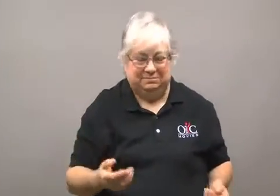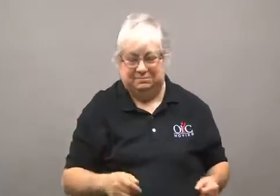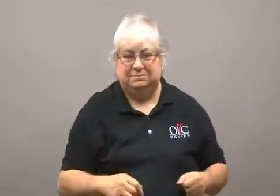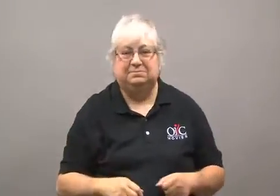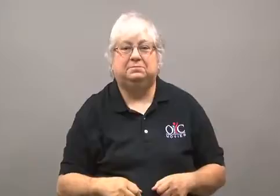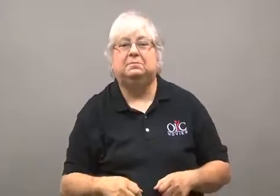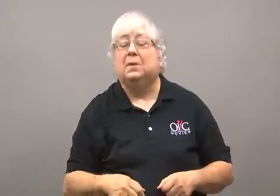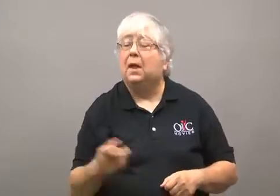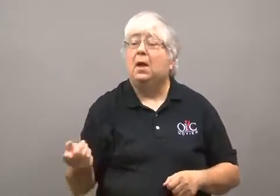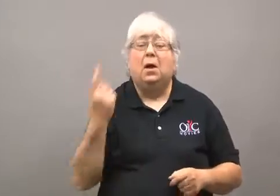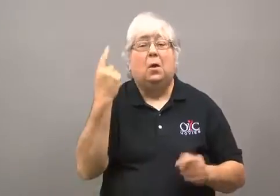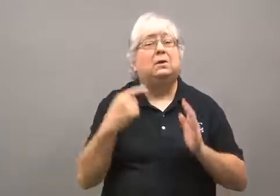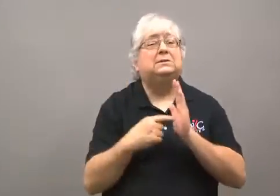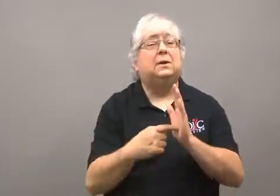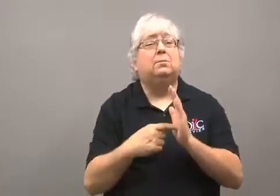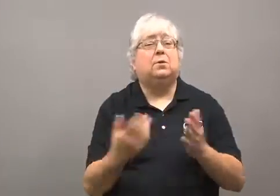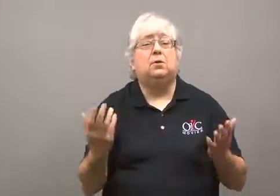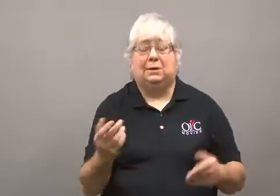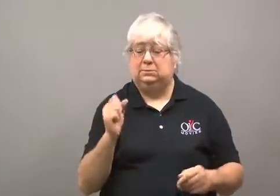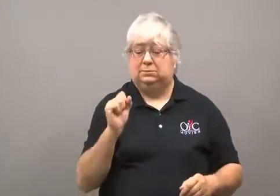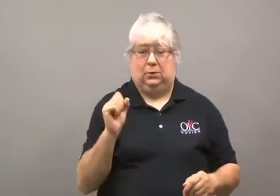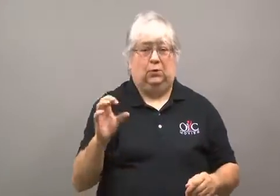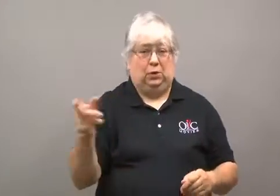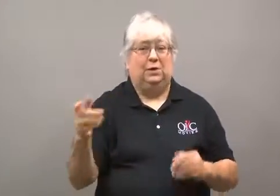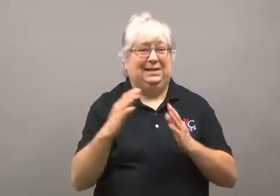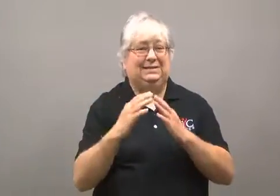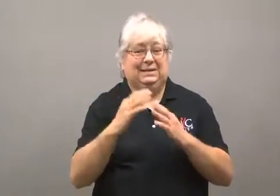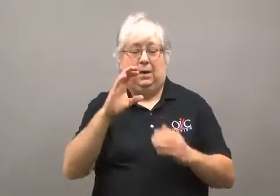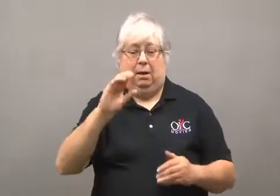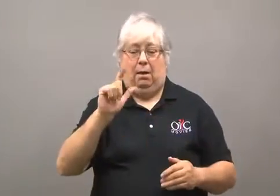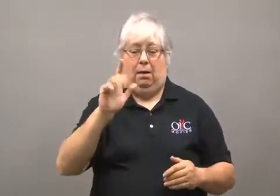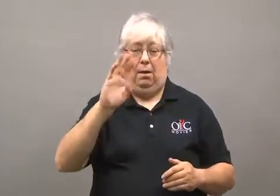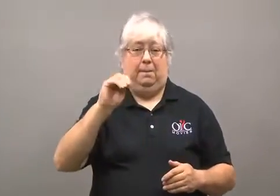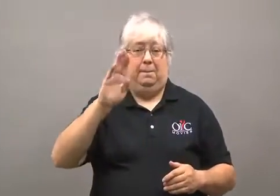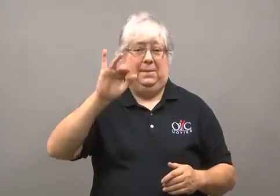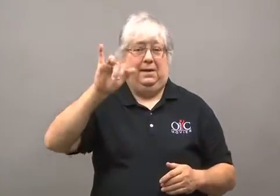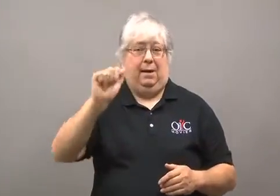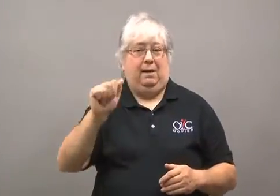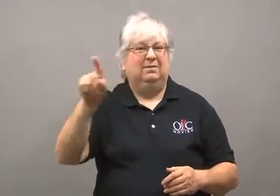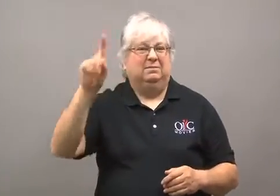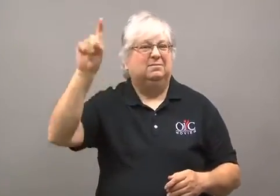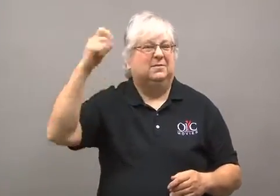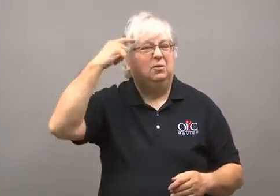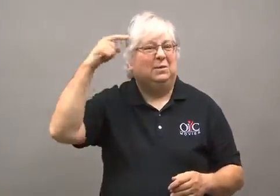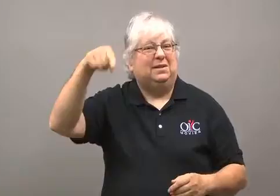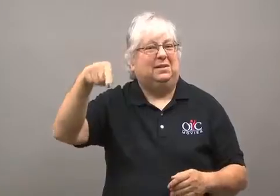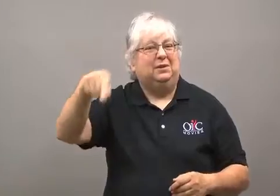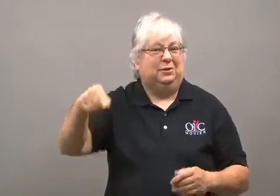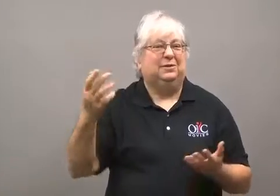An example is the capital of South Carolina, Columbia.